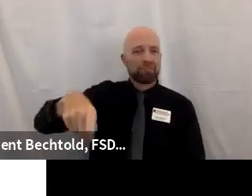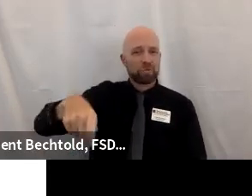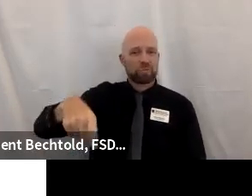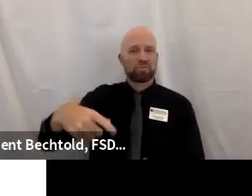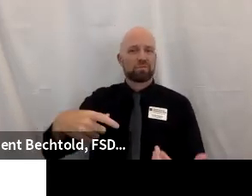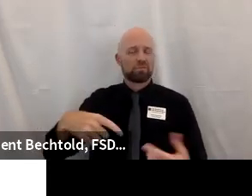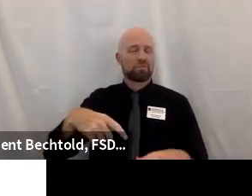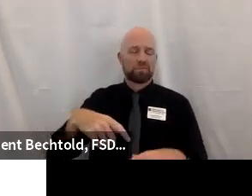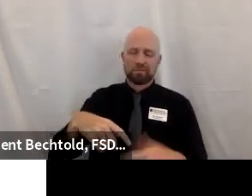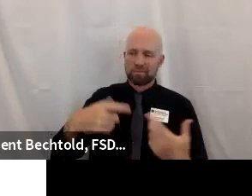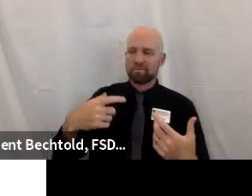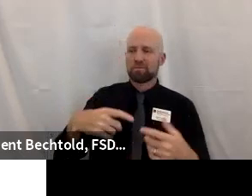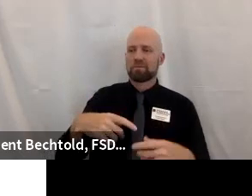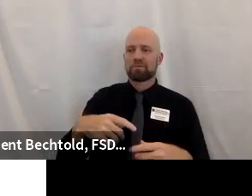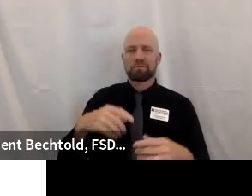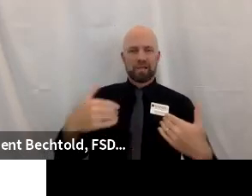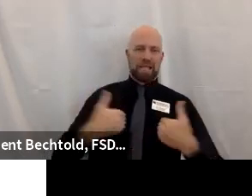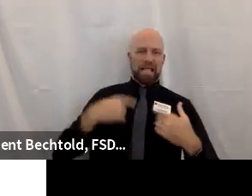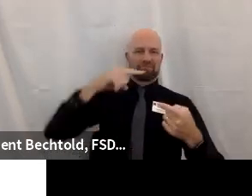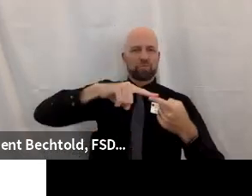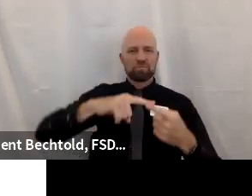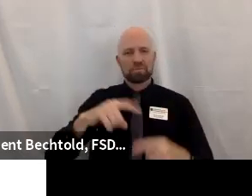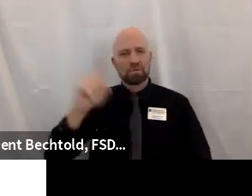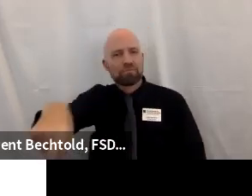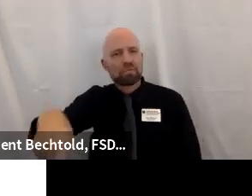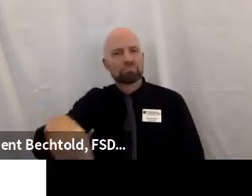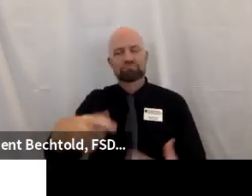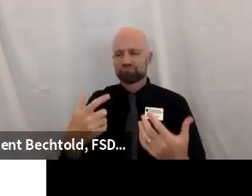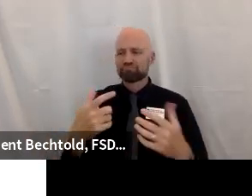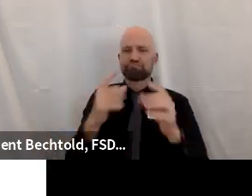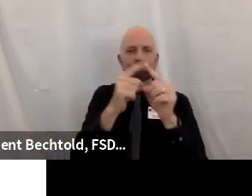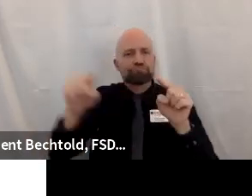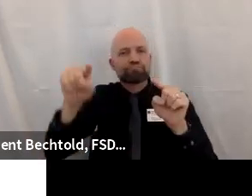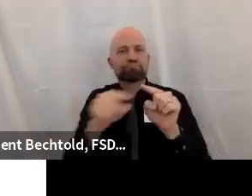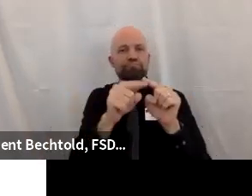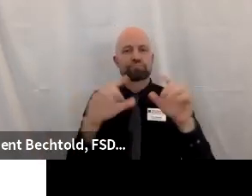Like the words "HAVE", "TO," producing those as one sign movement.